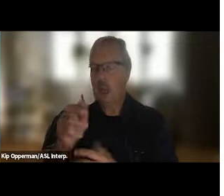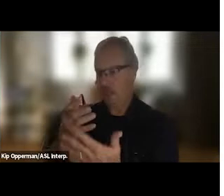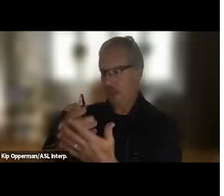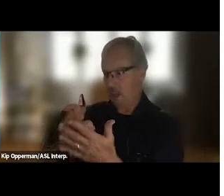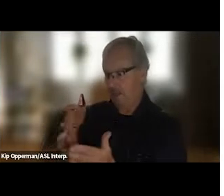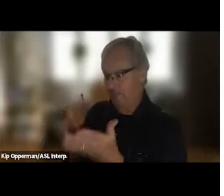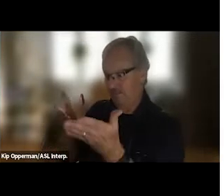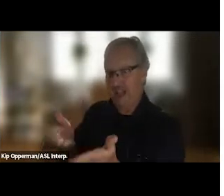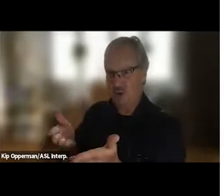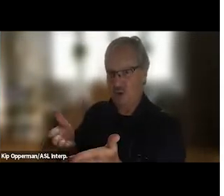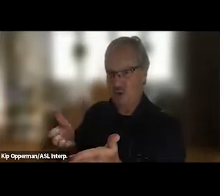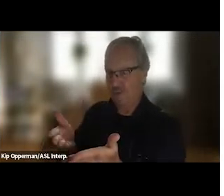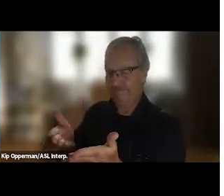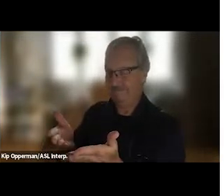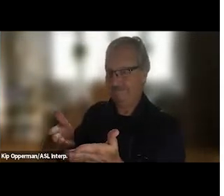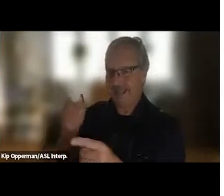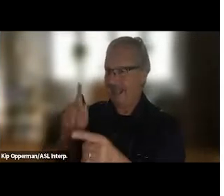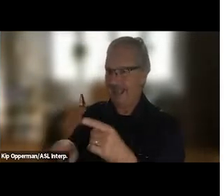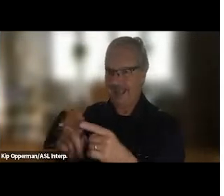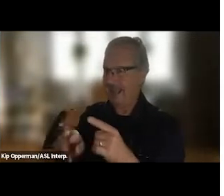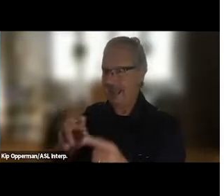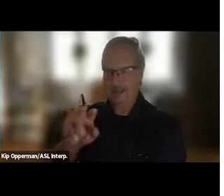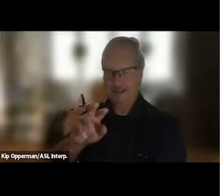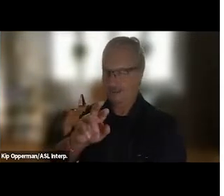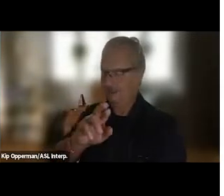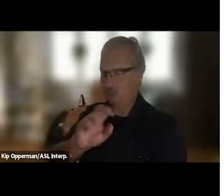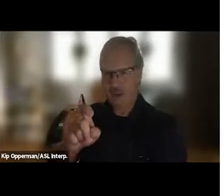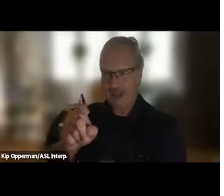can prescribe methadone themselves.